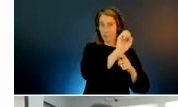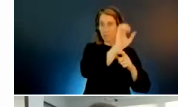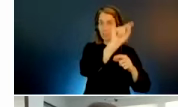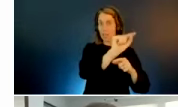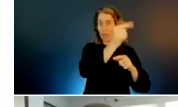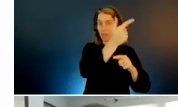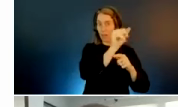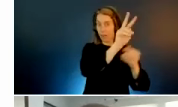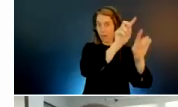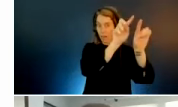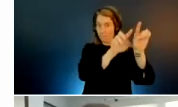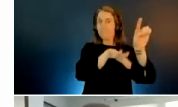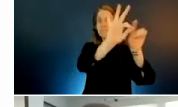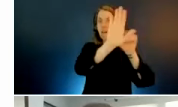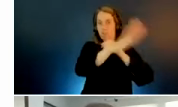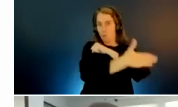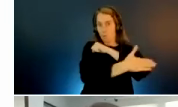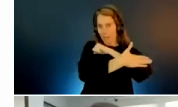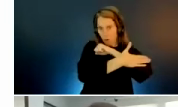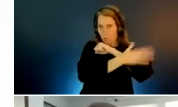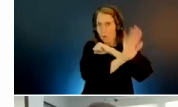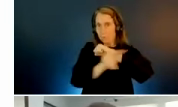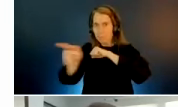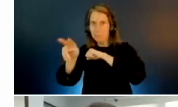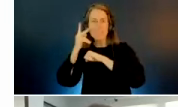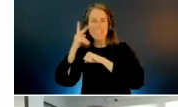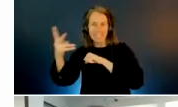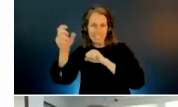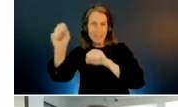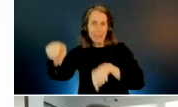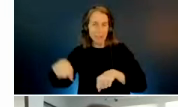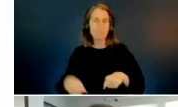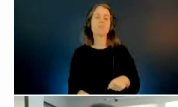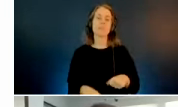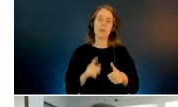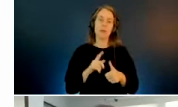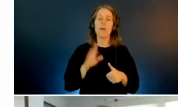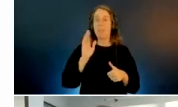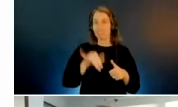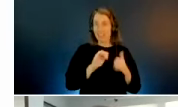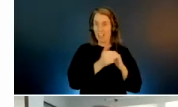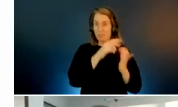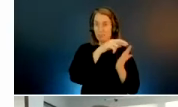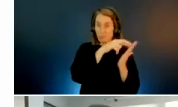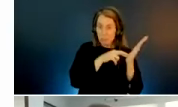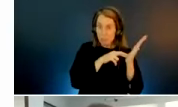you're going to go to register to vote to request uh an absentee ballot to apply to vote absentee to